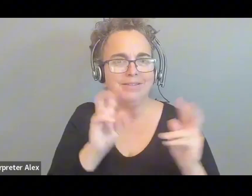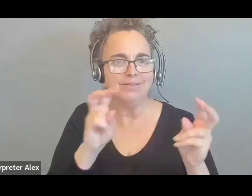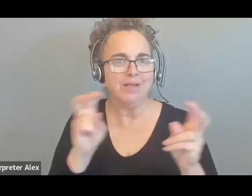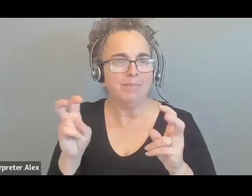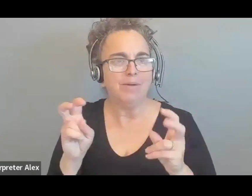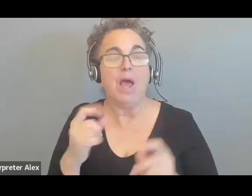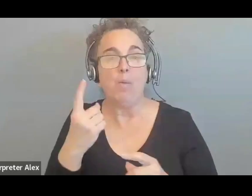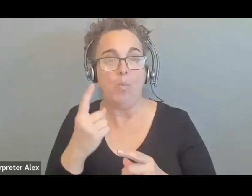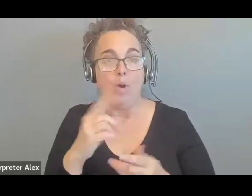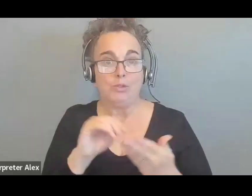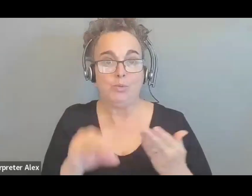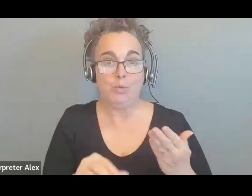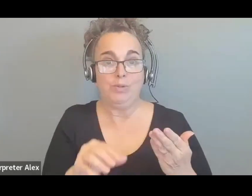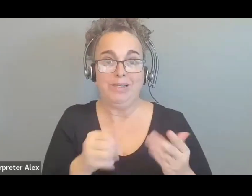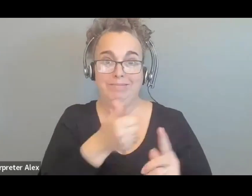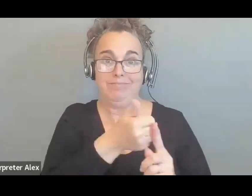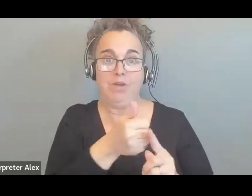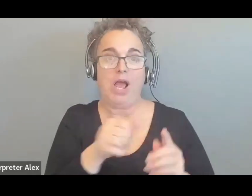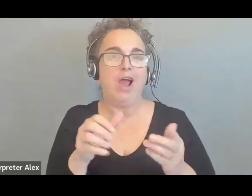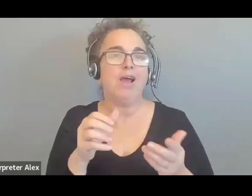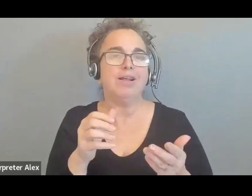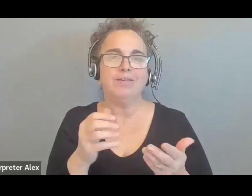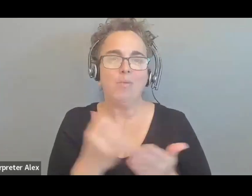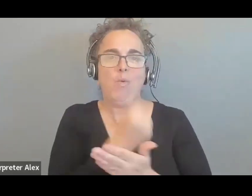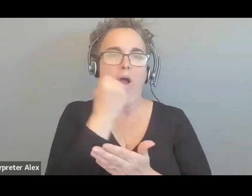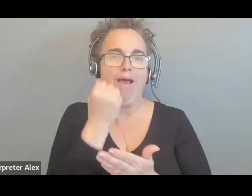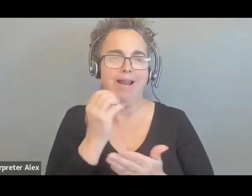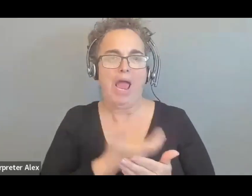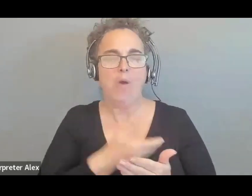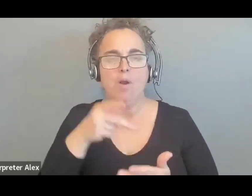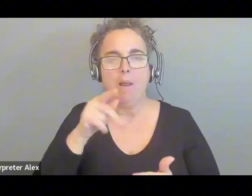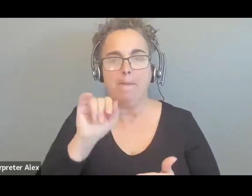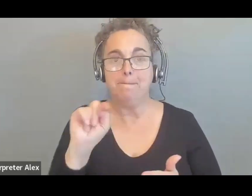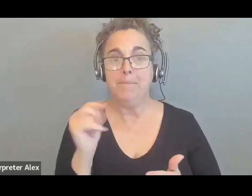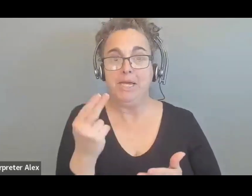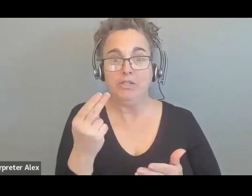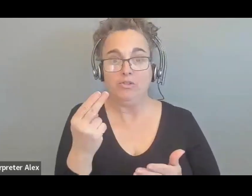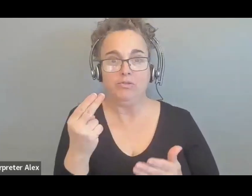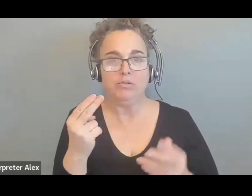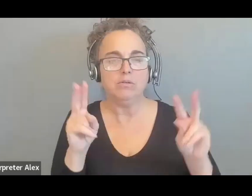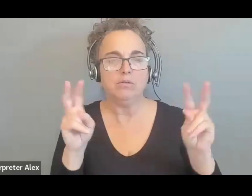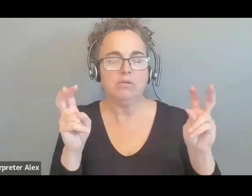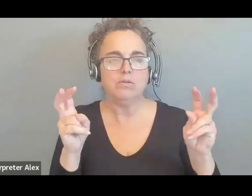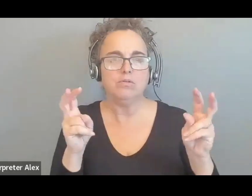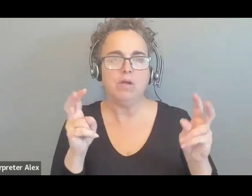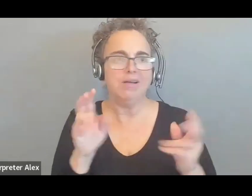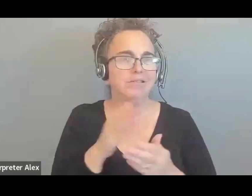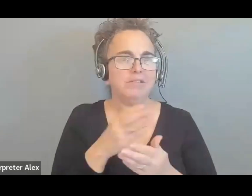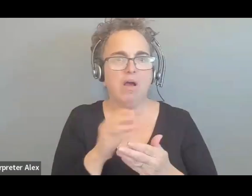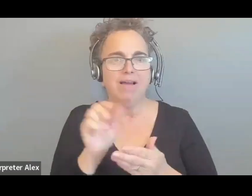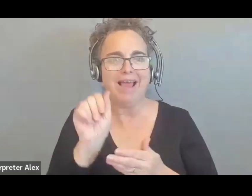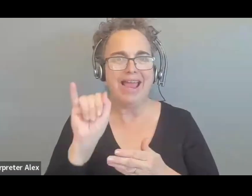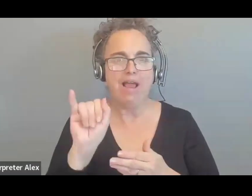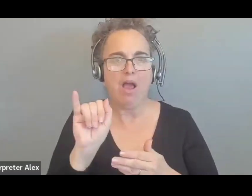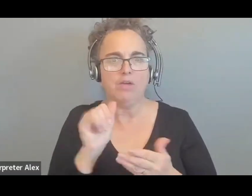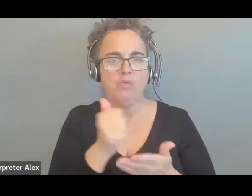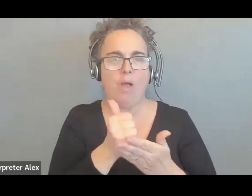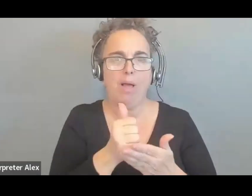She had created an AI app that would help neurodivergent people like just organize our lives better,